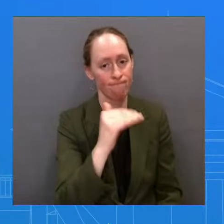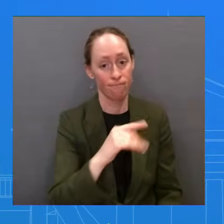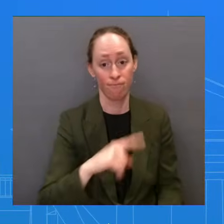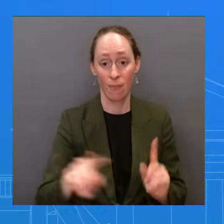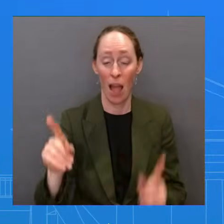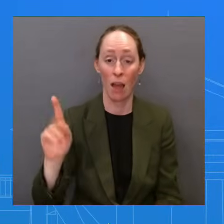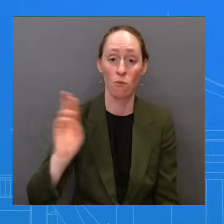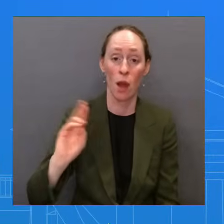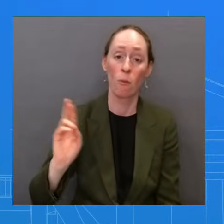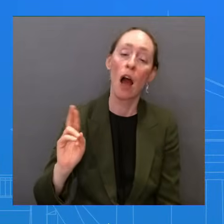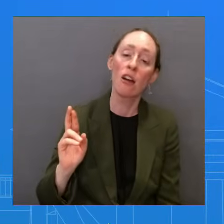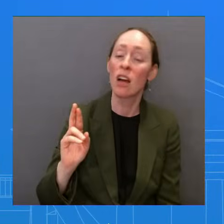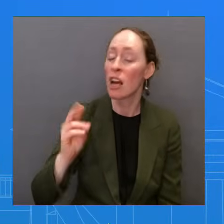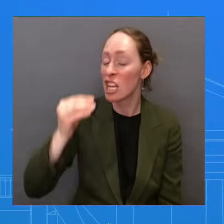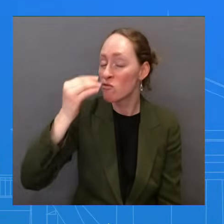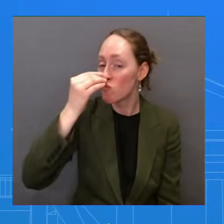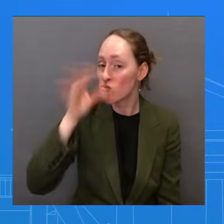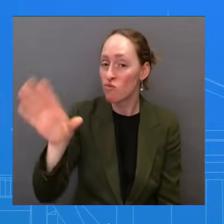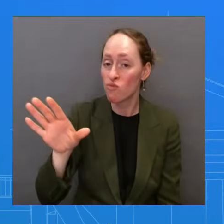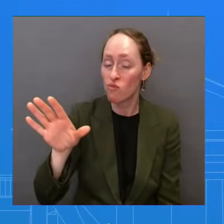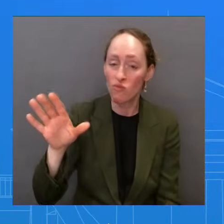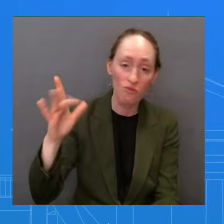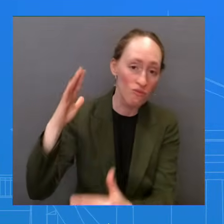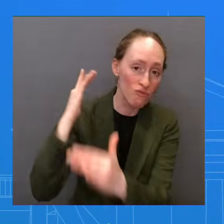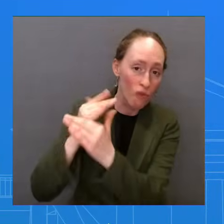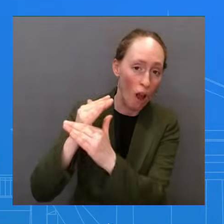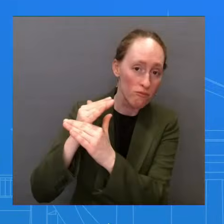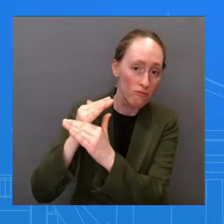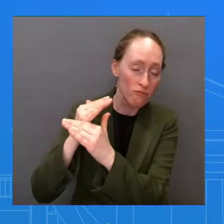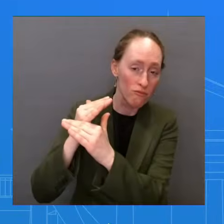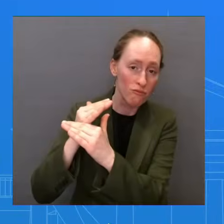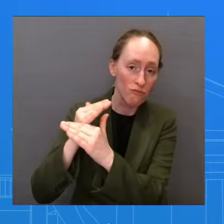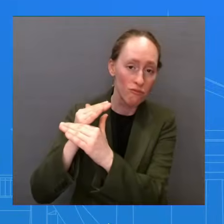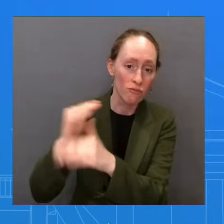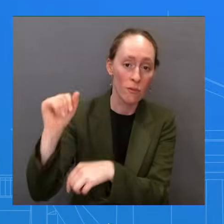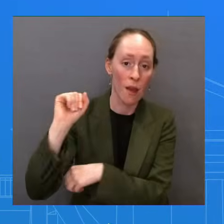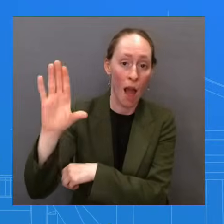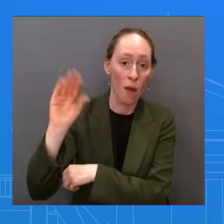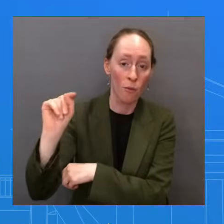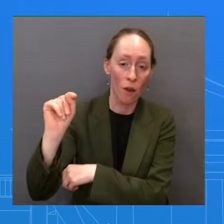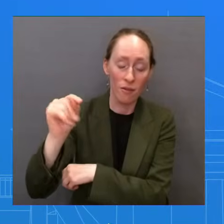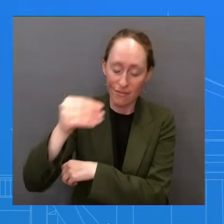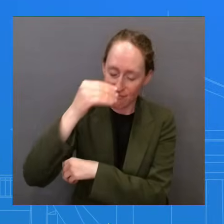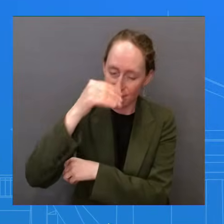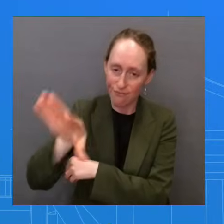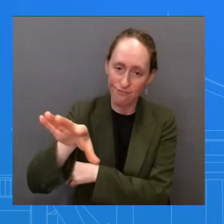And what Abbott is doing does not help the situation. The Press: I hear what you're saying about immigration reform.